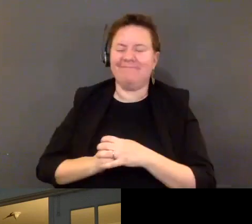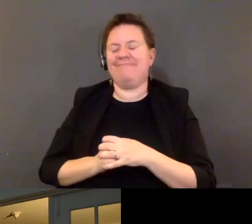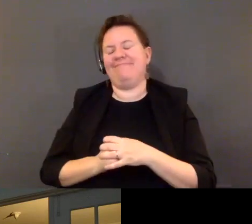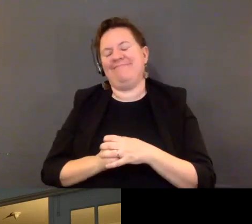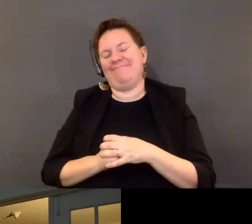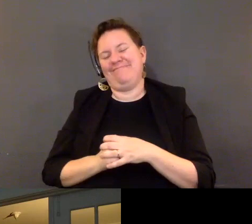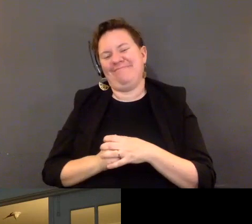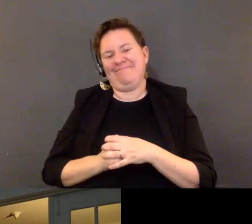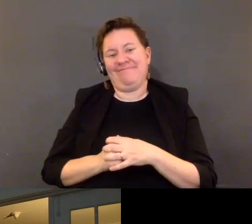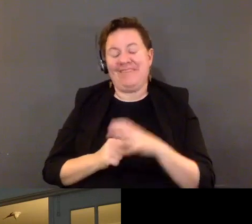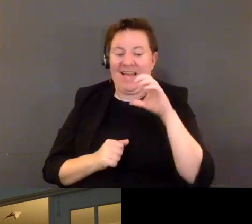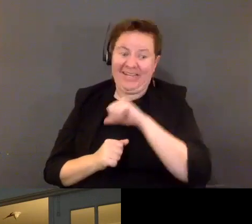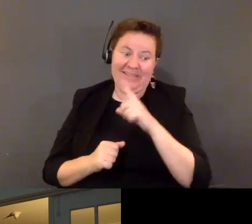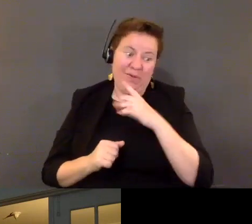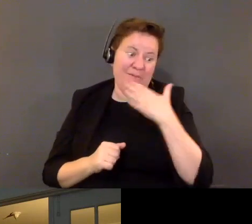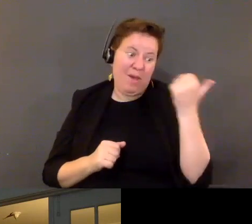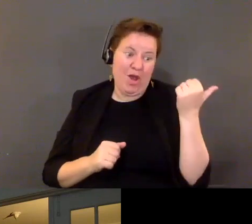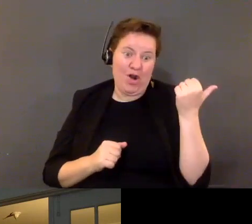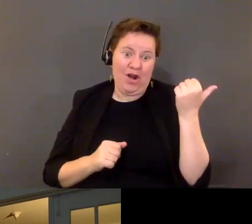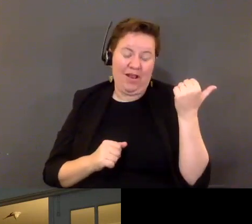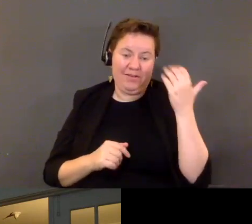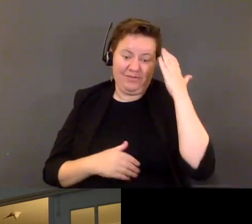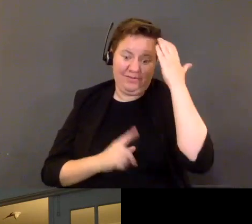apparently i was better at hiding it than i thought